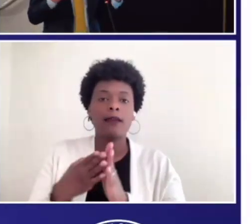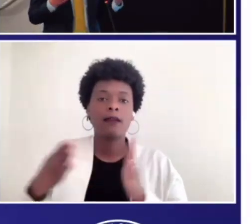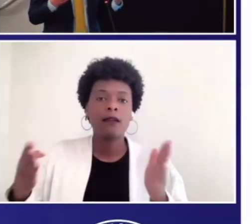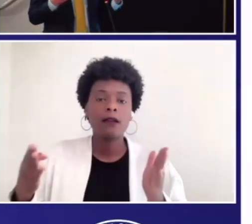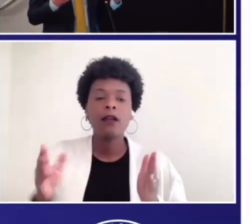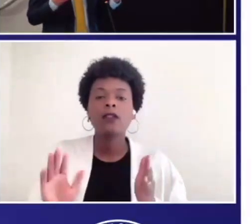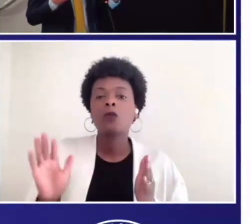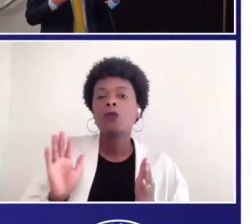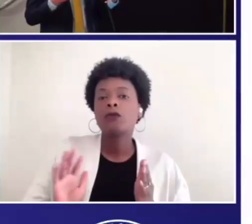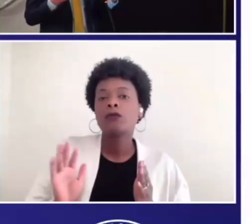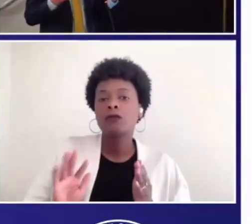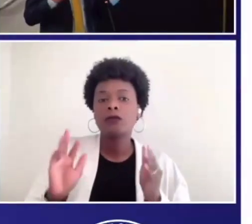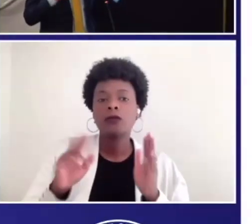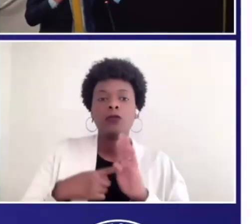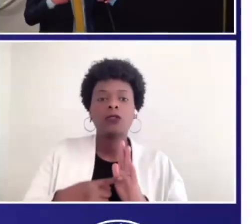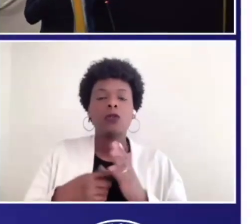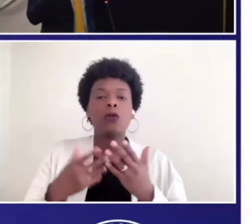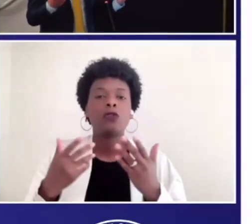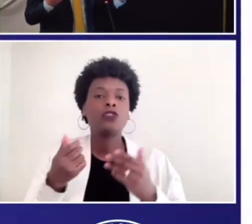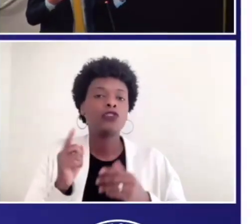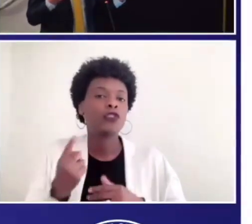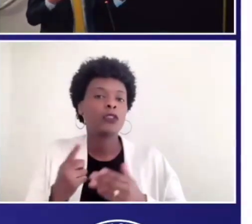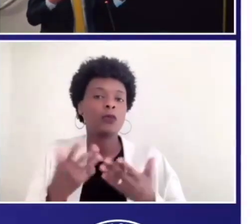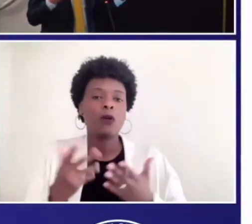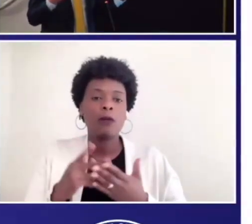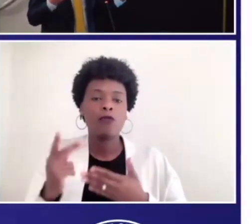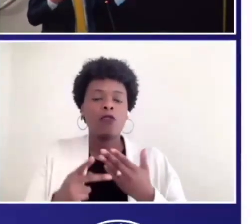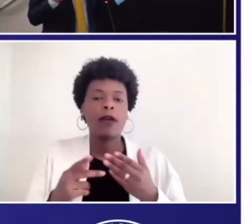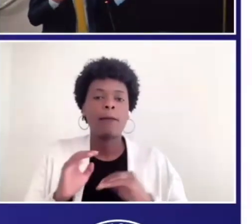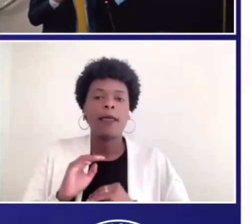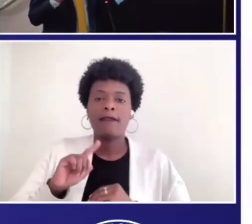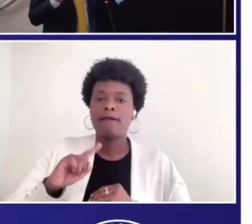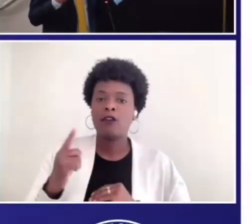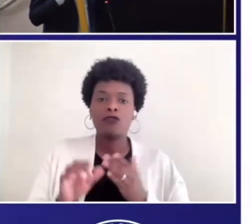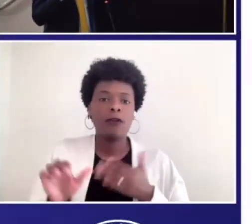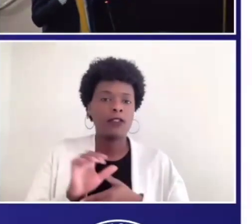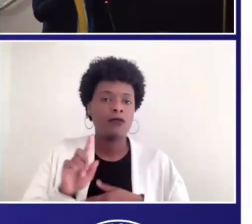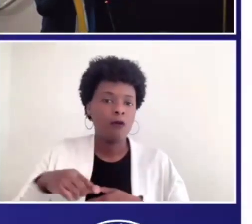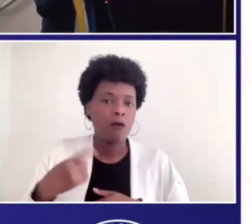information on which programs met just the first of those criteria. The total eligibility will,